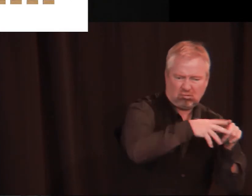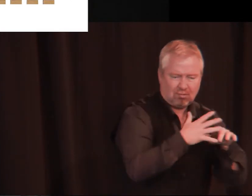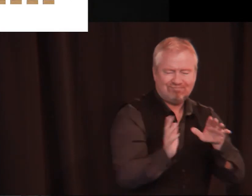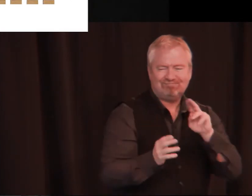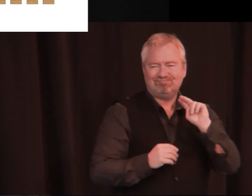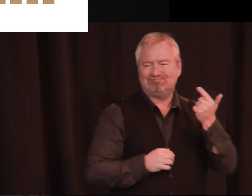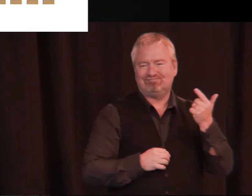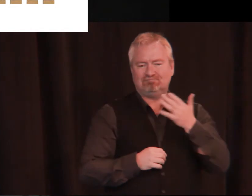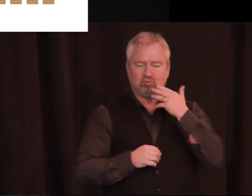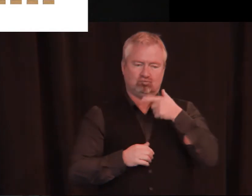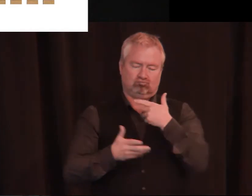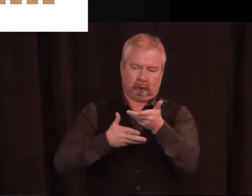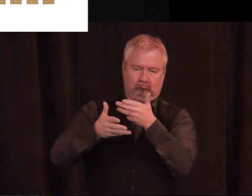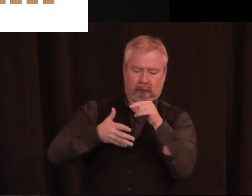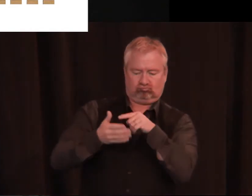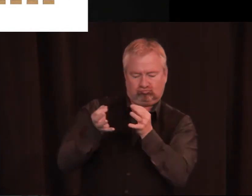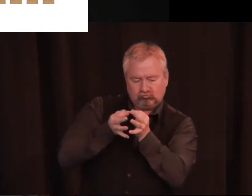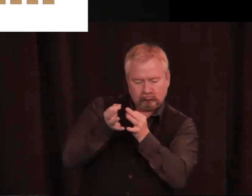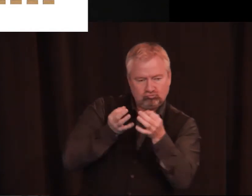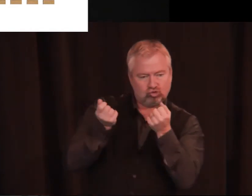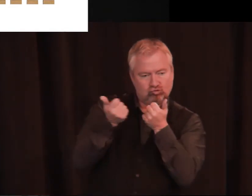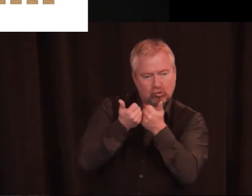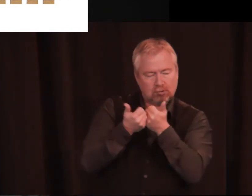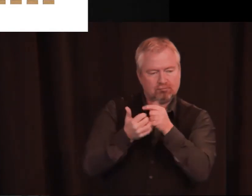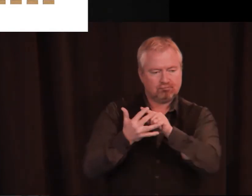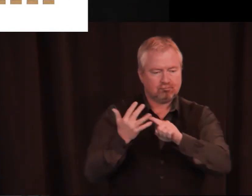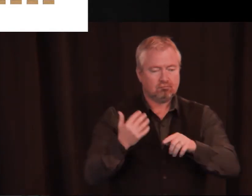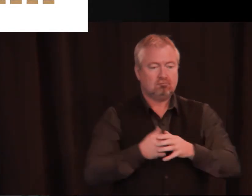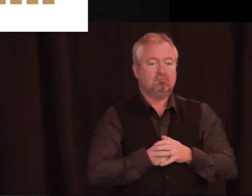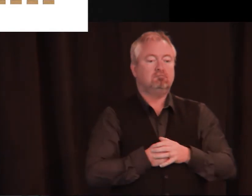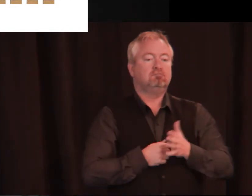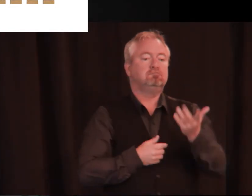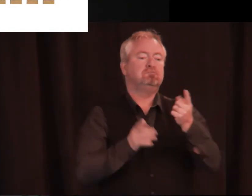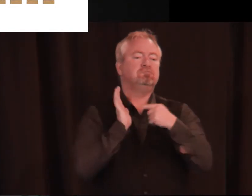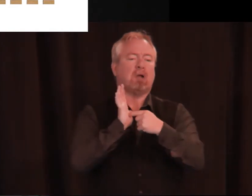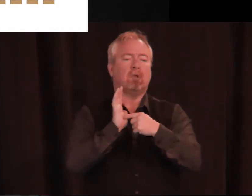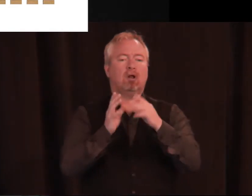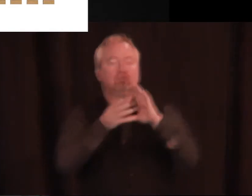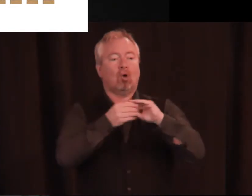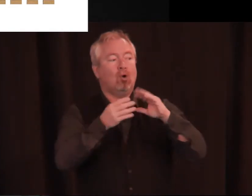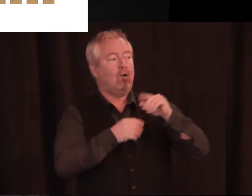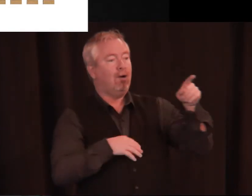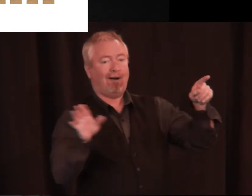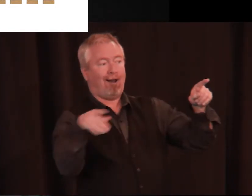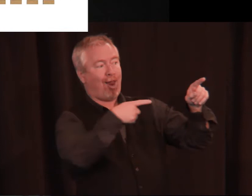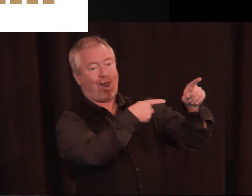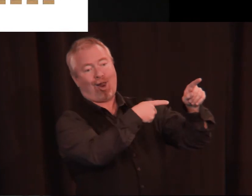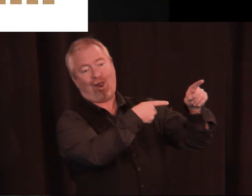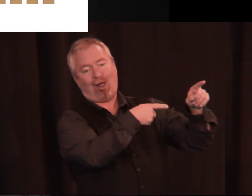So, -- and also saying, using examples of other children, or just practicing taking hearing aids on and off